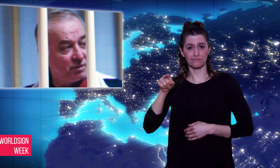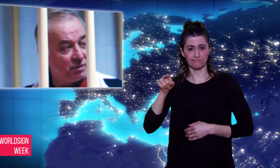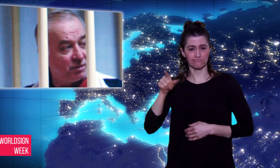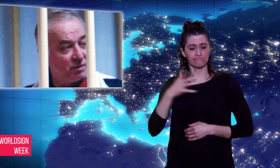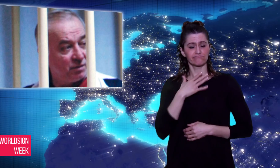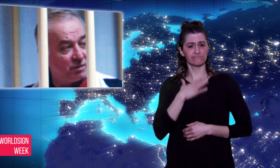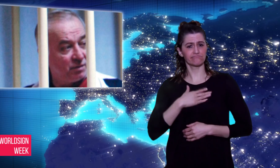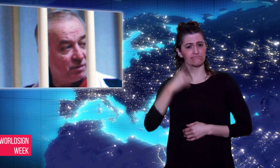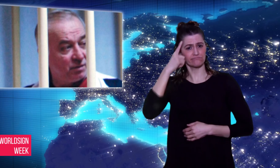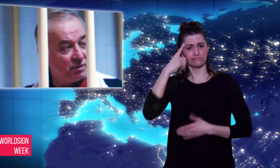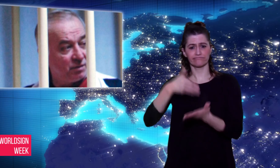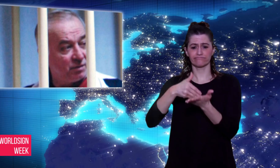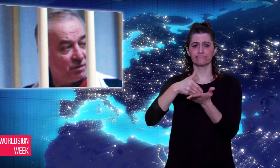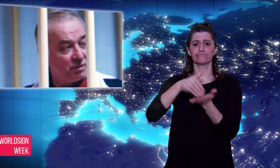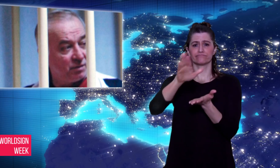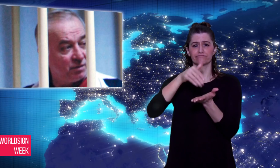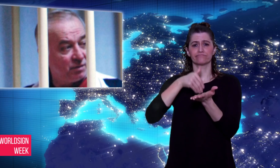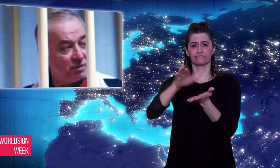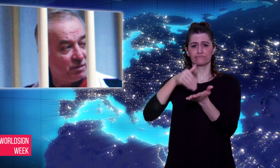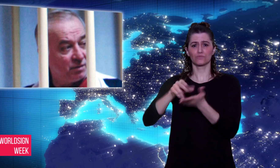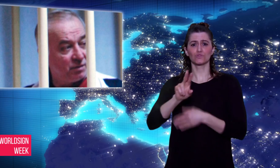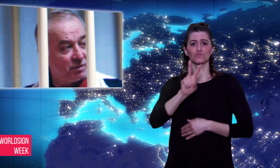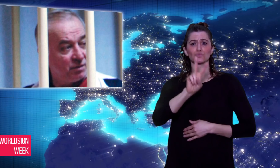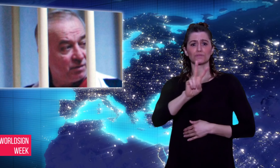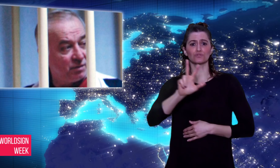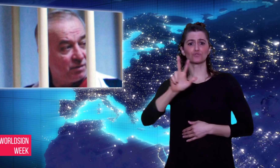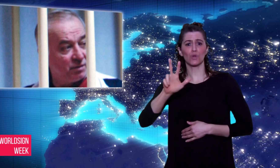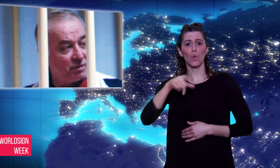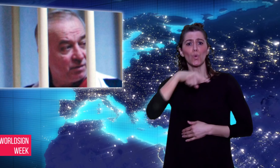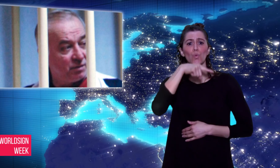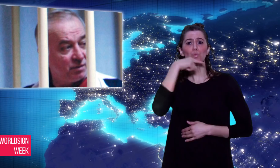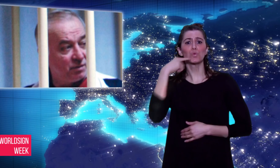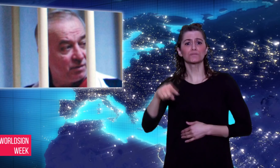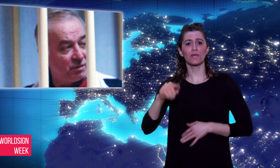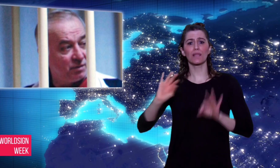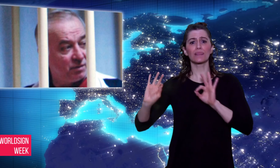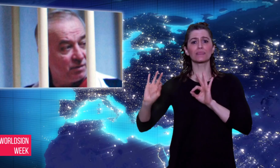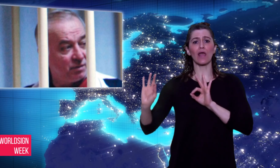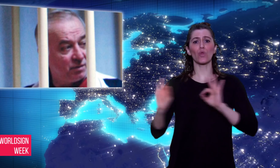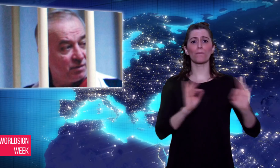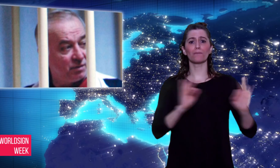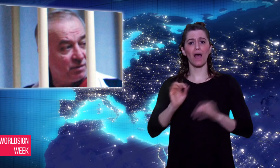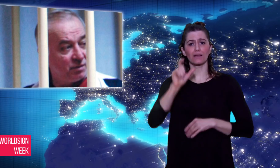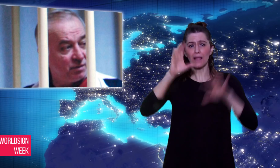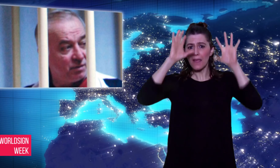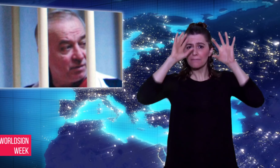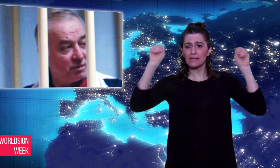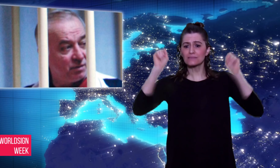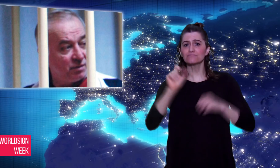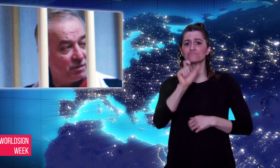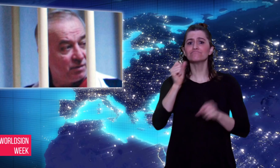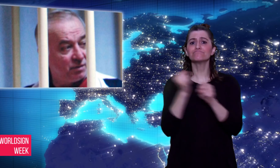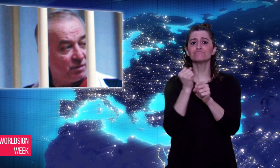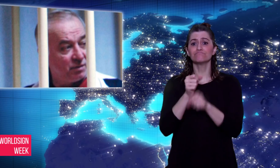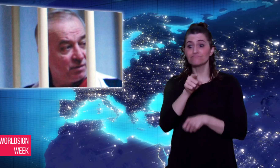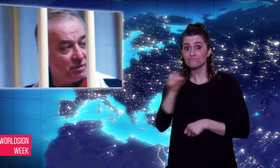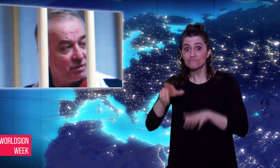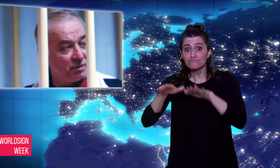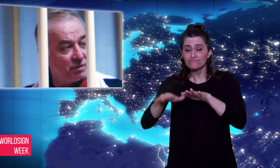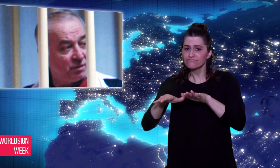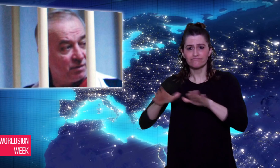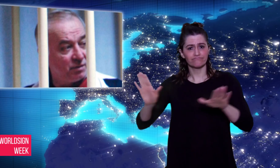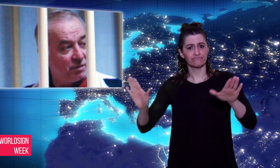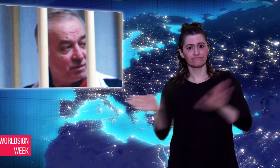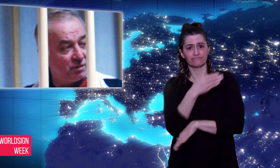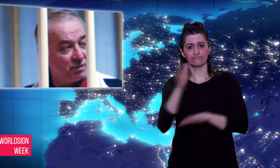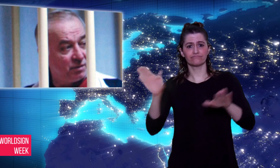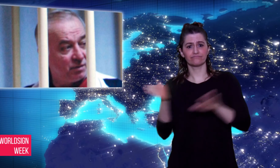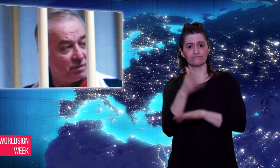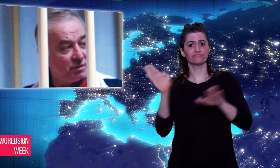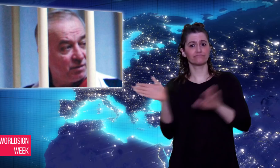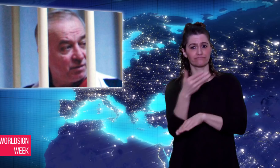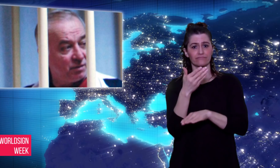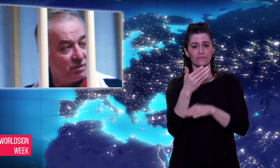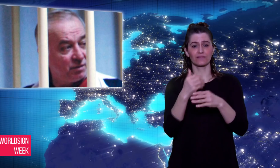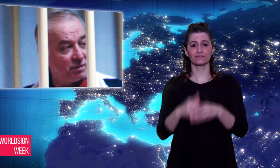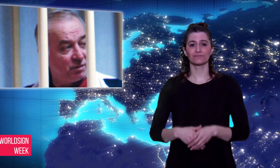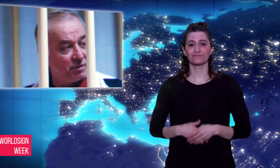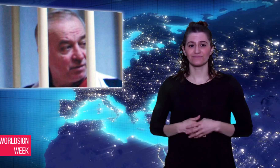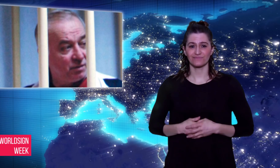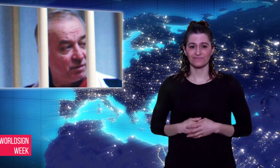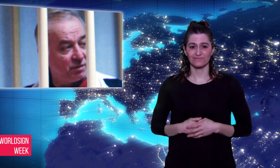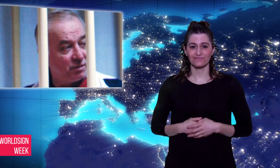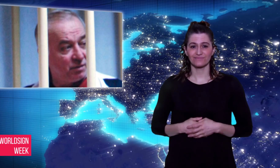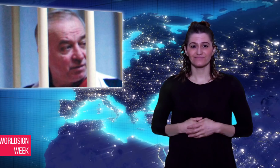over dispute between both countries.